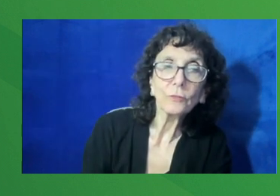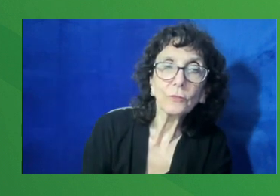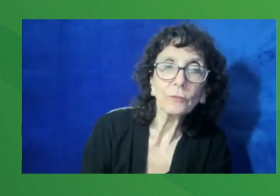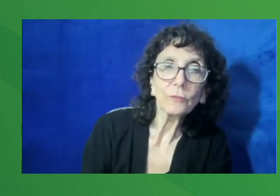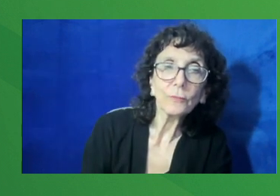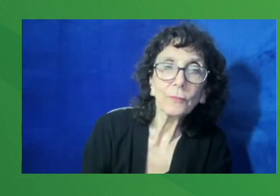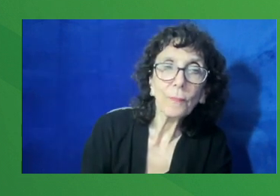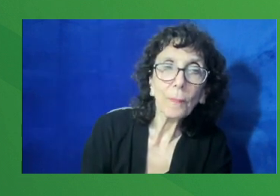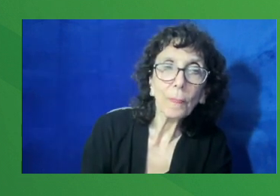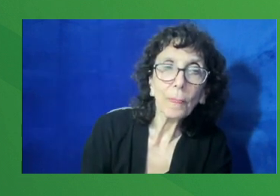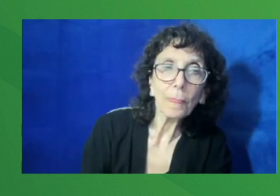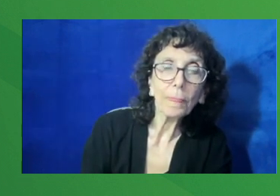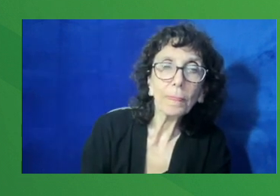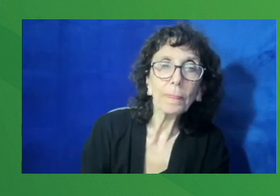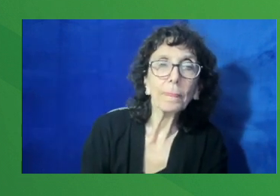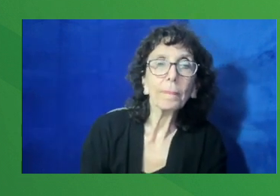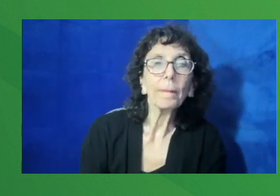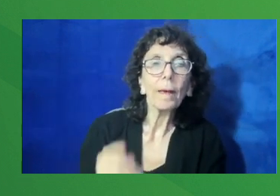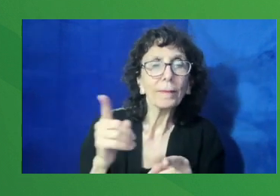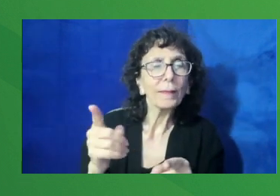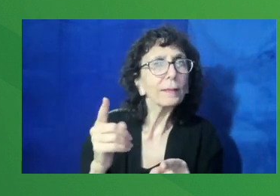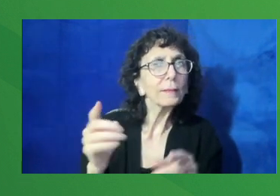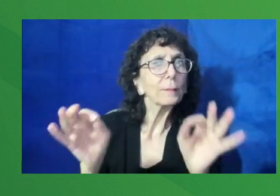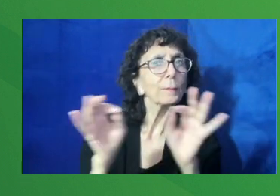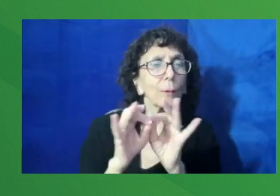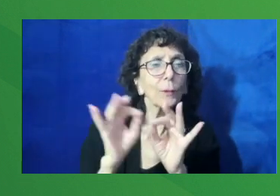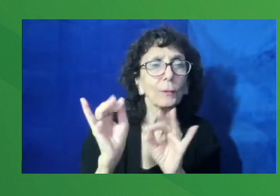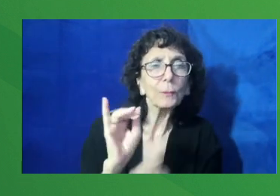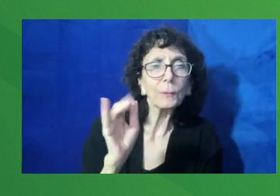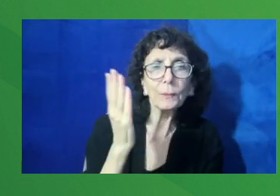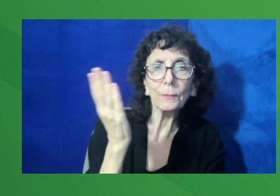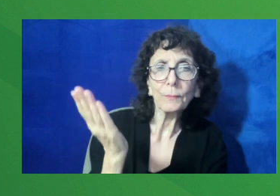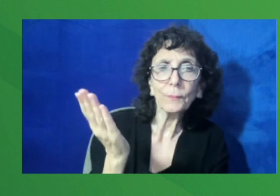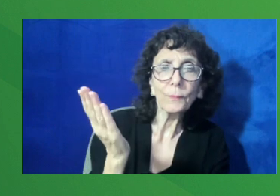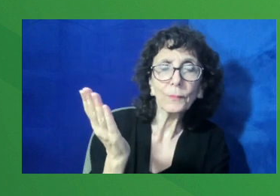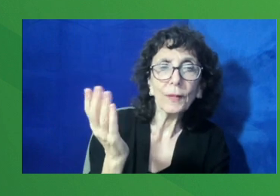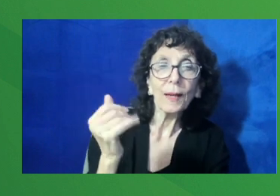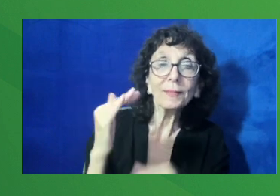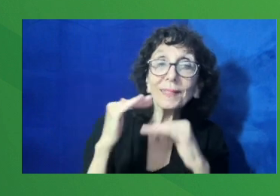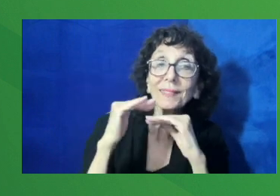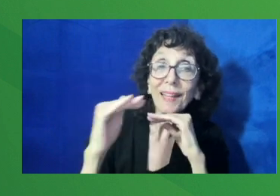And this one again was valuable because sustainability for this particular teacher